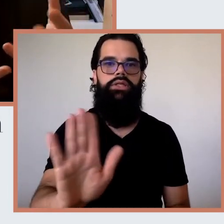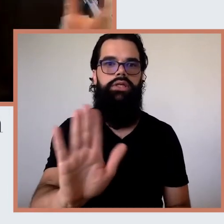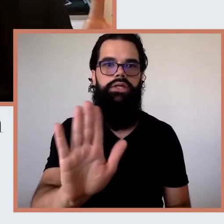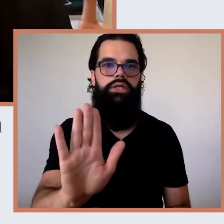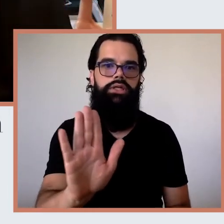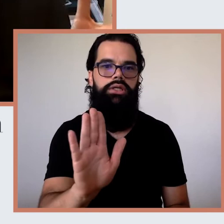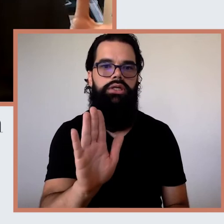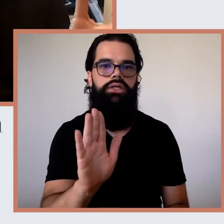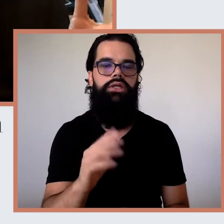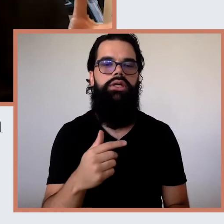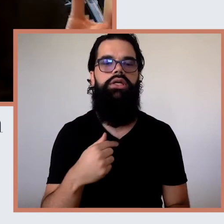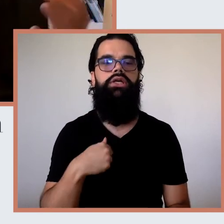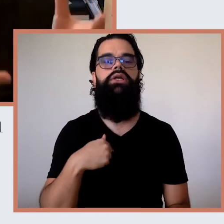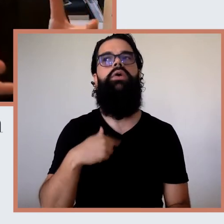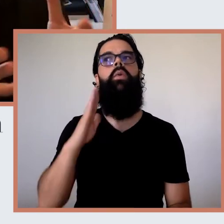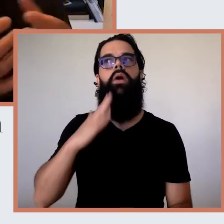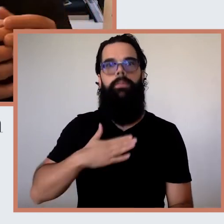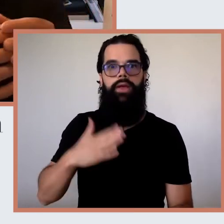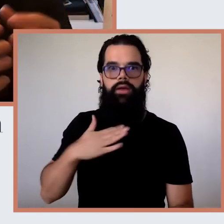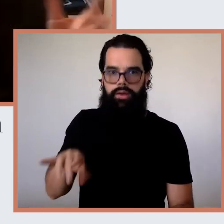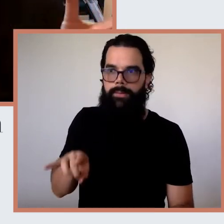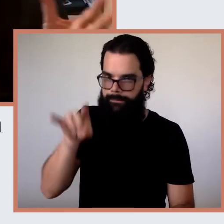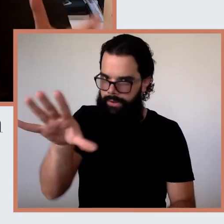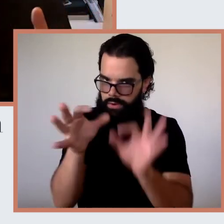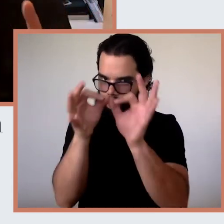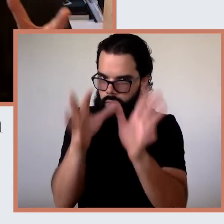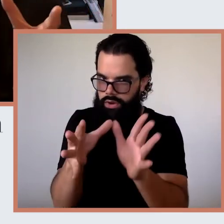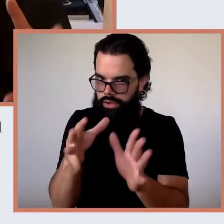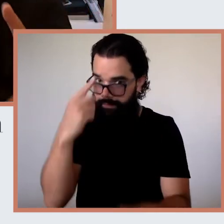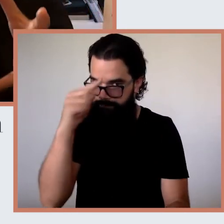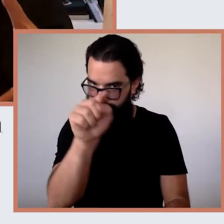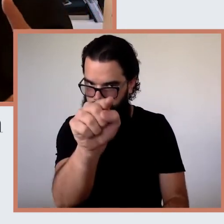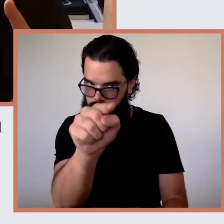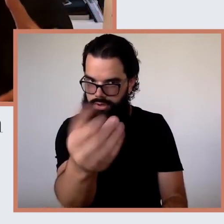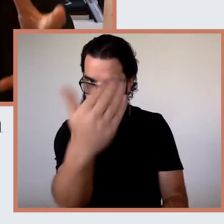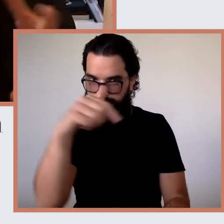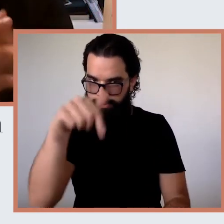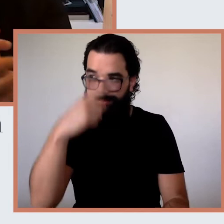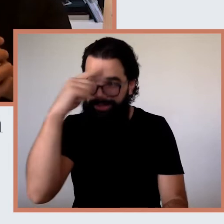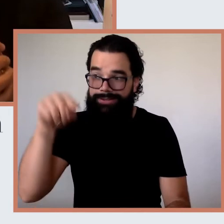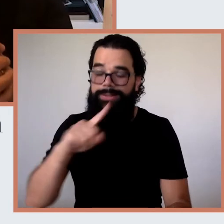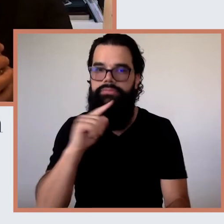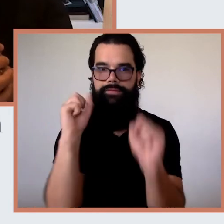But I can't, I don't think I could say, yeah, I'm going to pay for an interpreter to be there for you.